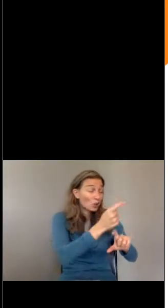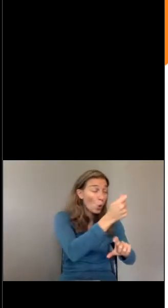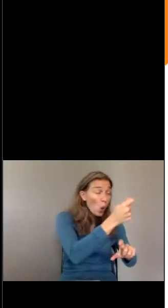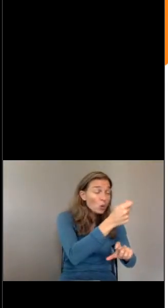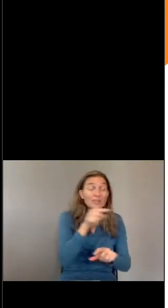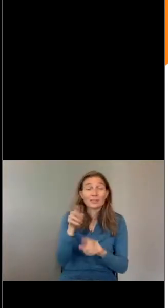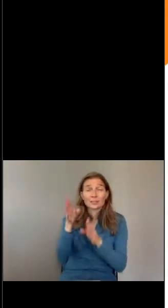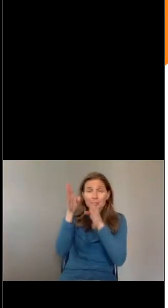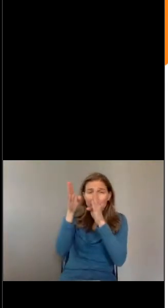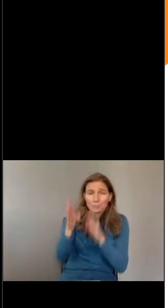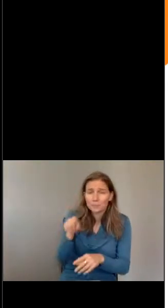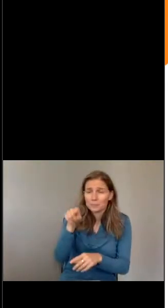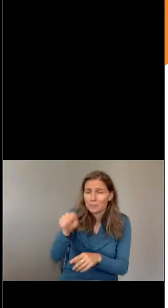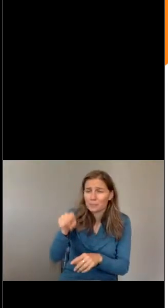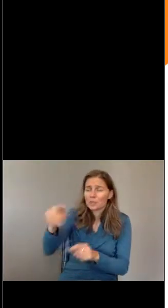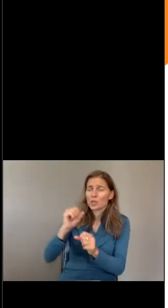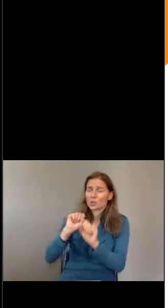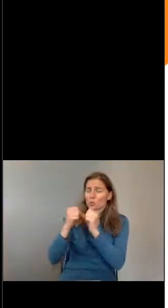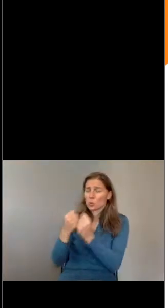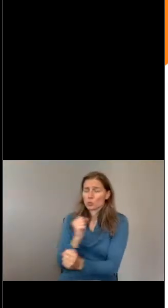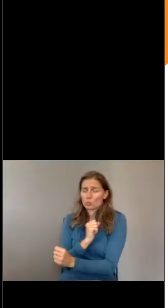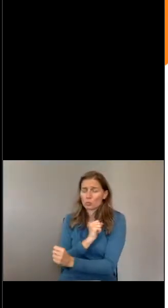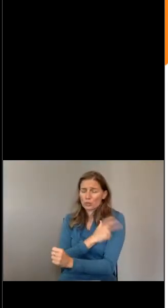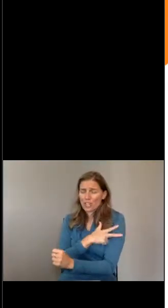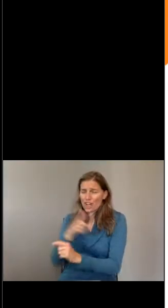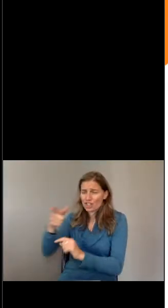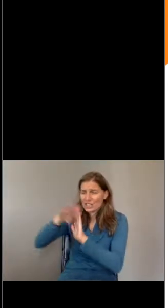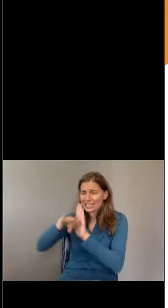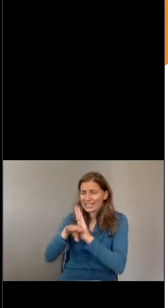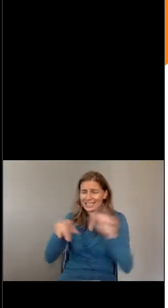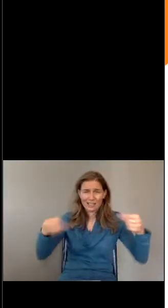one of the gaps is we don't have definition of disability